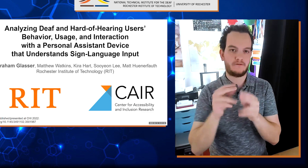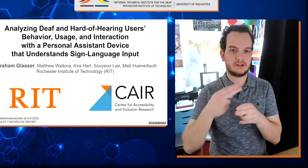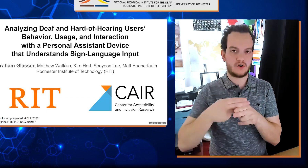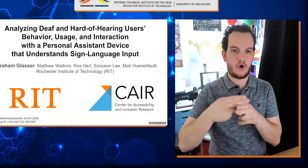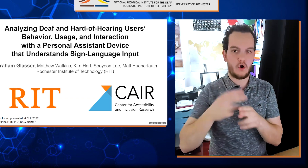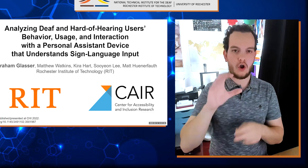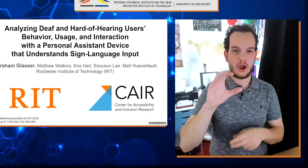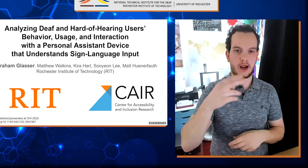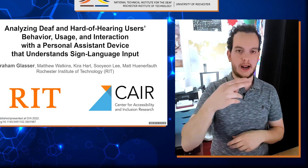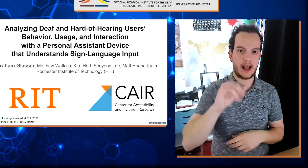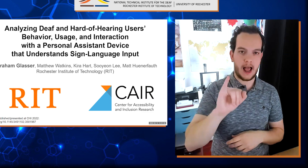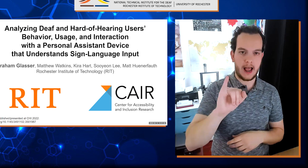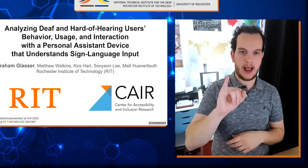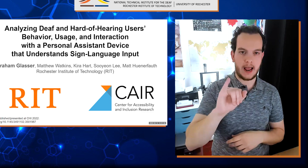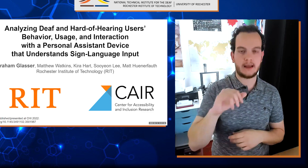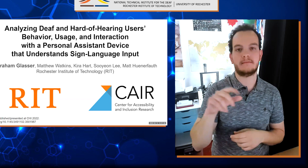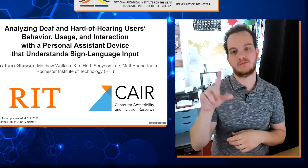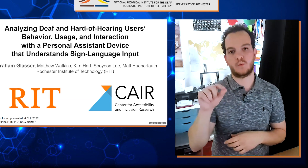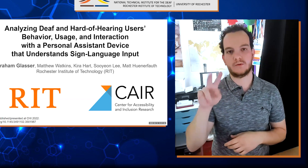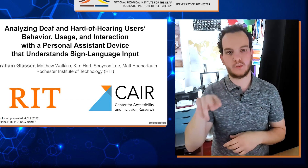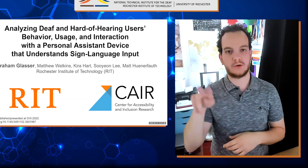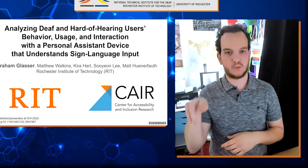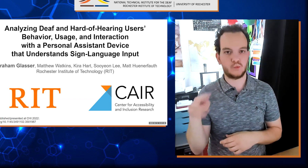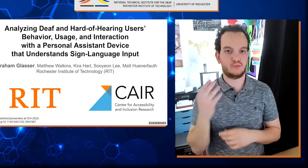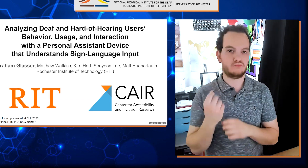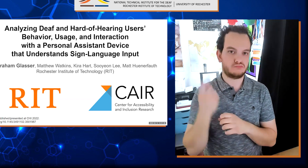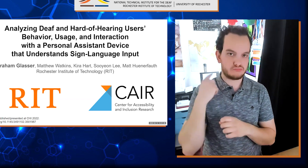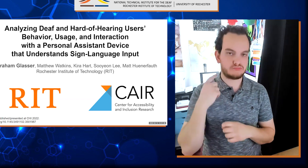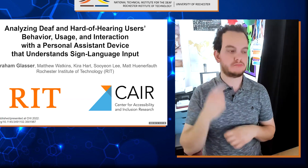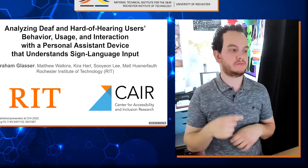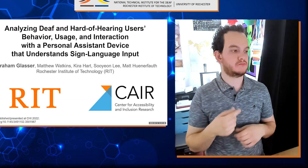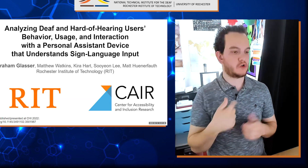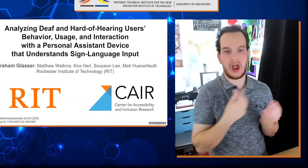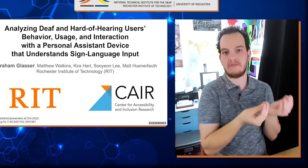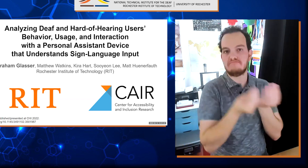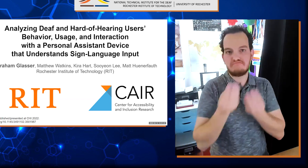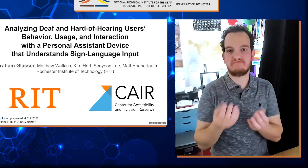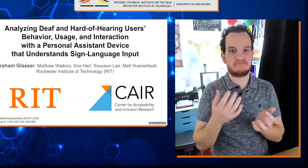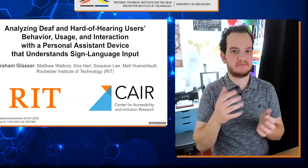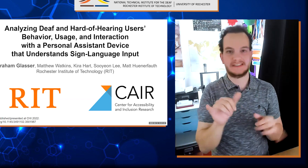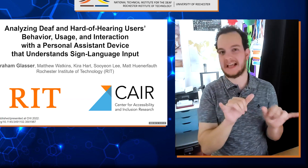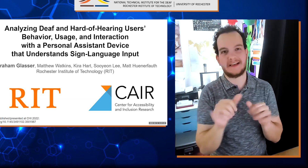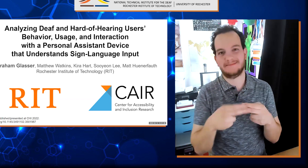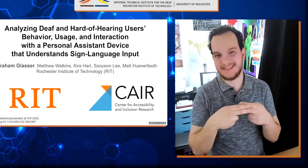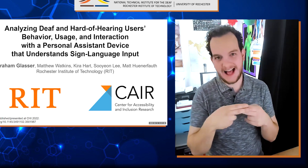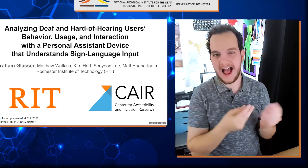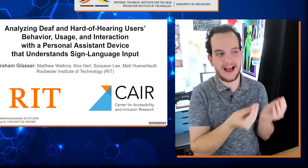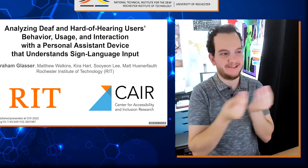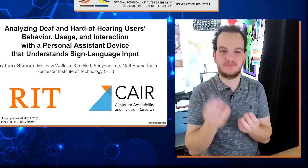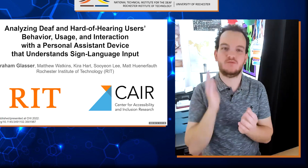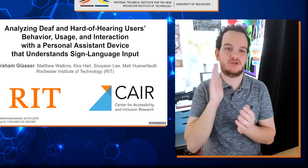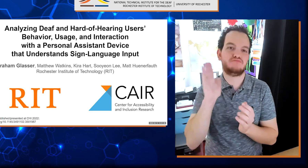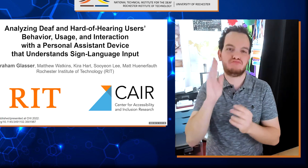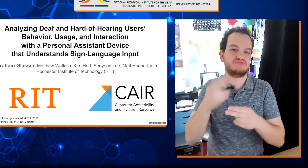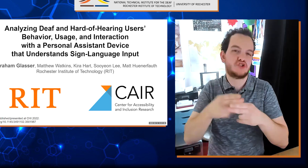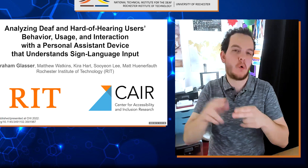This research experiment was published in the CHI Conference proceedings of 2021.